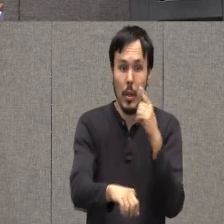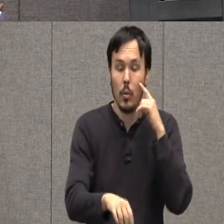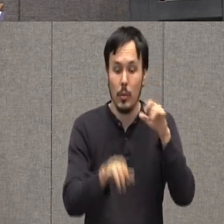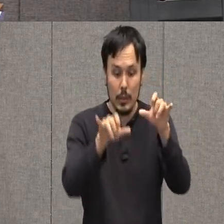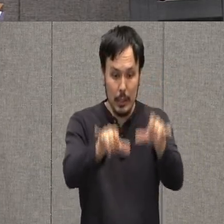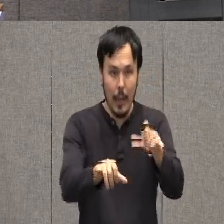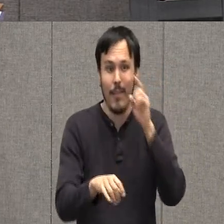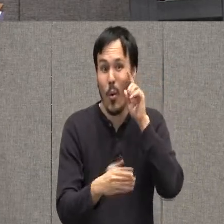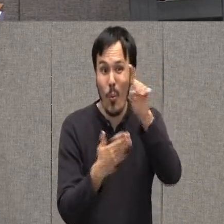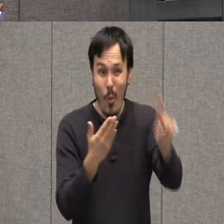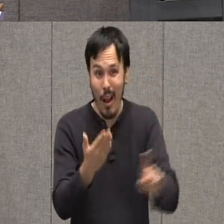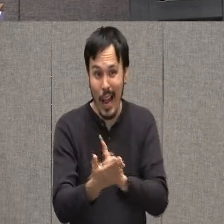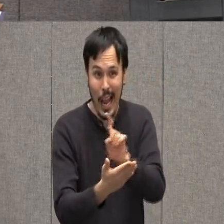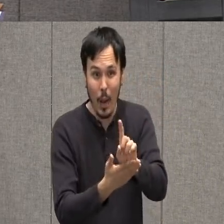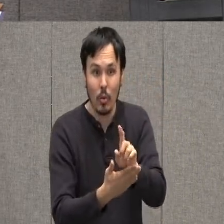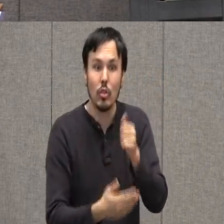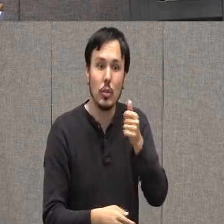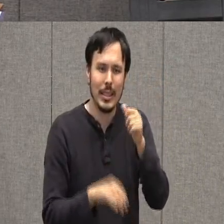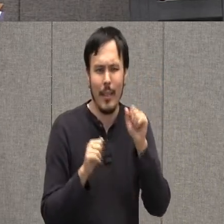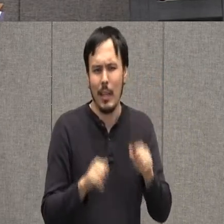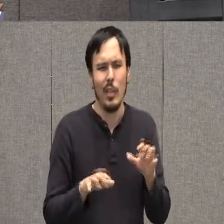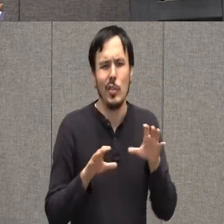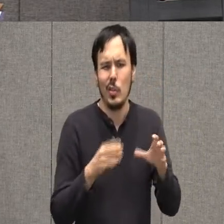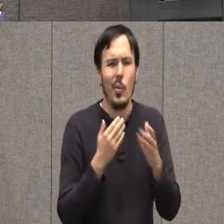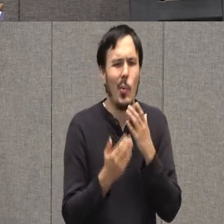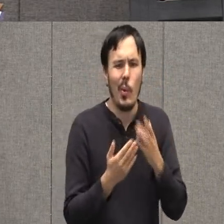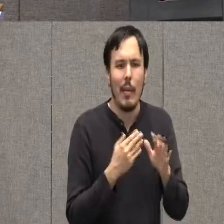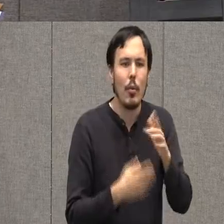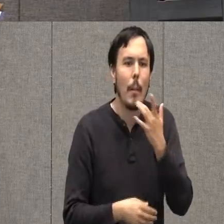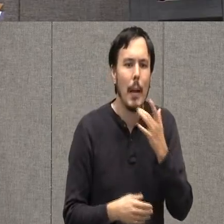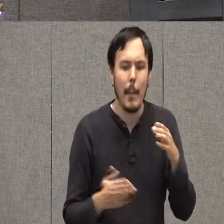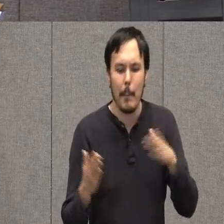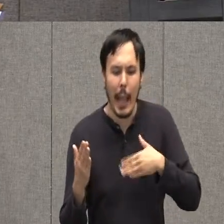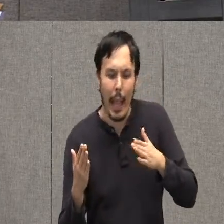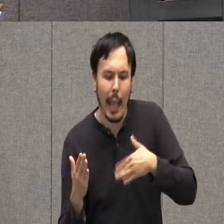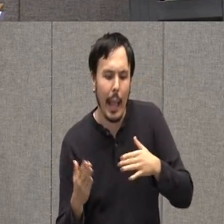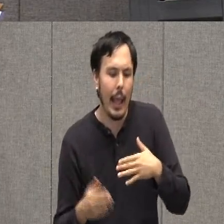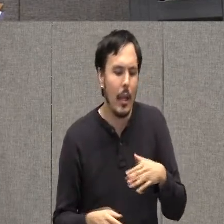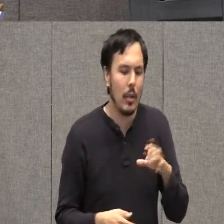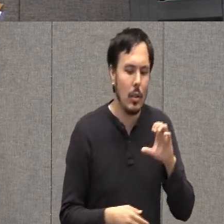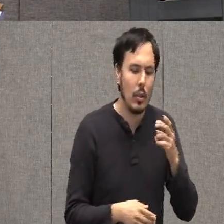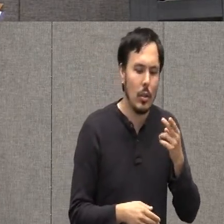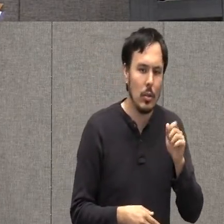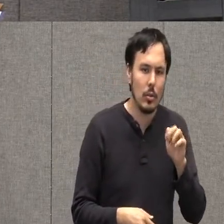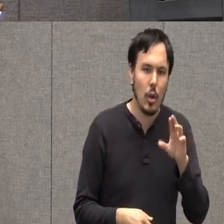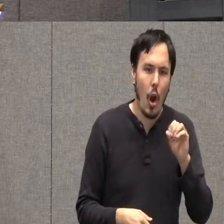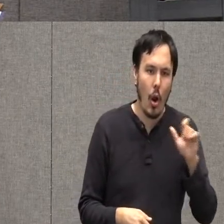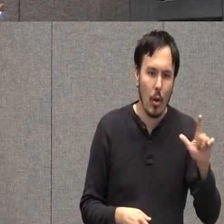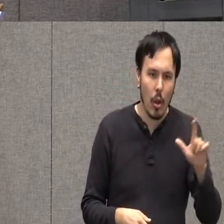or whatever you want and you get to really go from start to finish. So it really just depends on what you have available